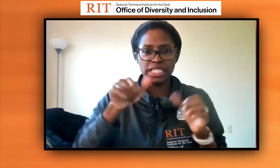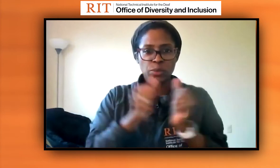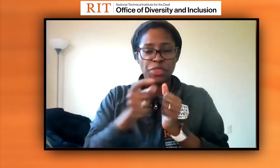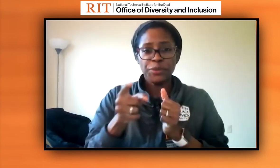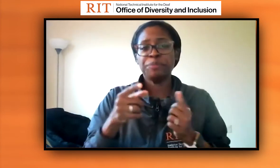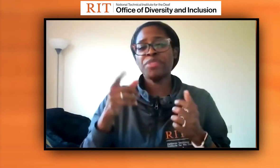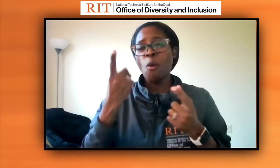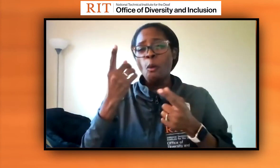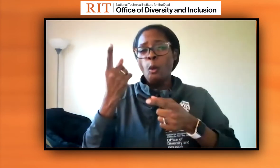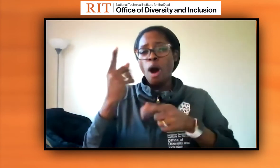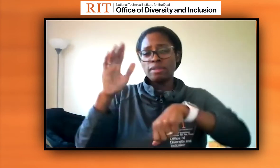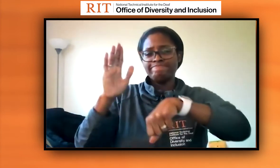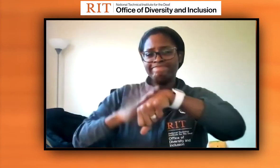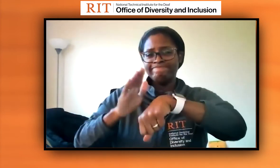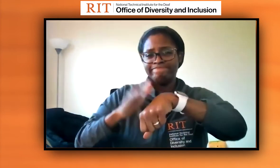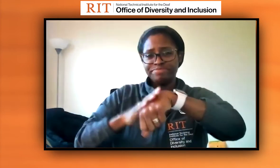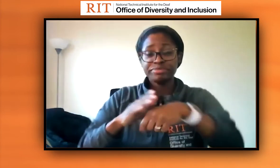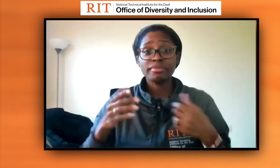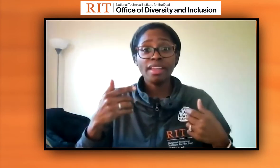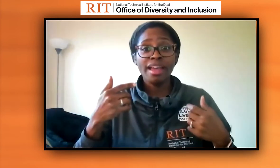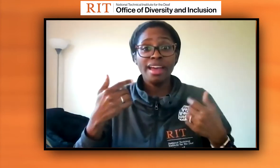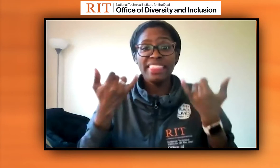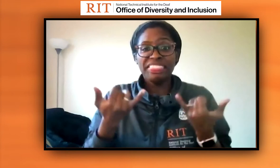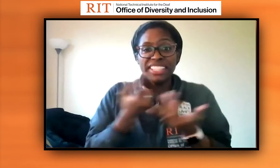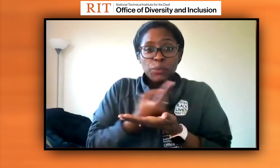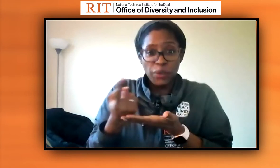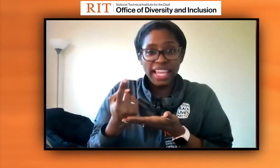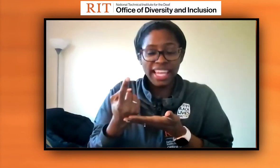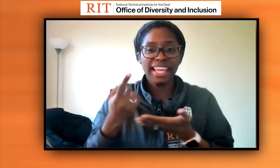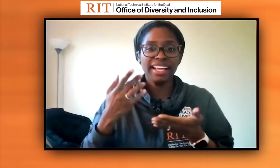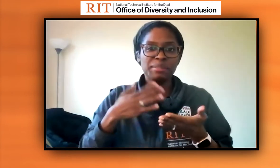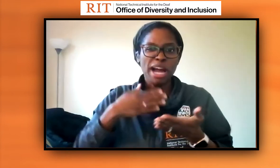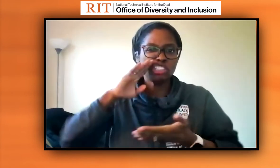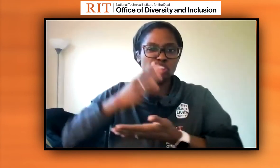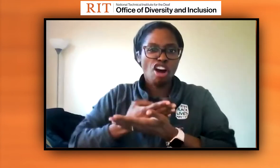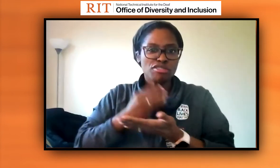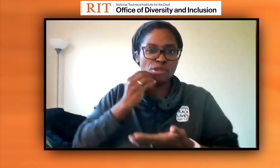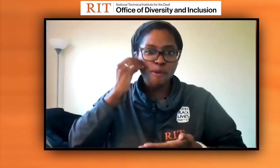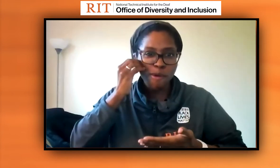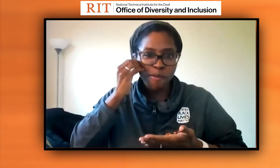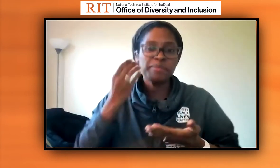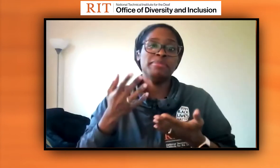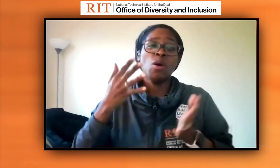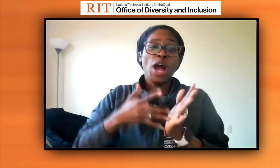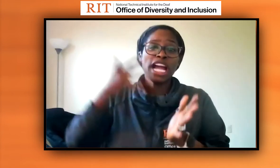I'm thrilled to be hosting this presentation, but one word of caution: this week, my daughter is home.